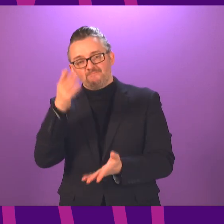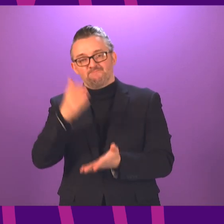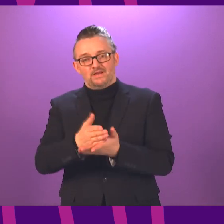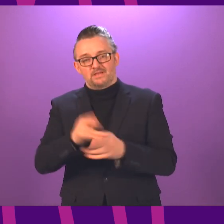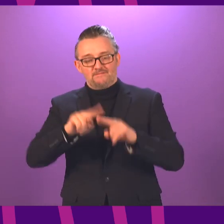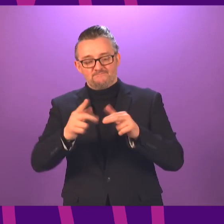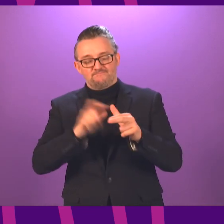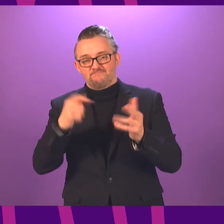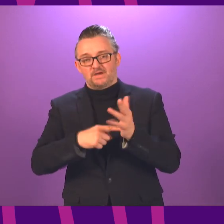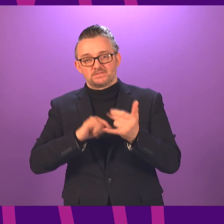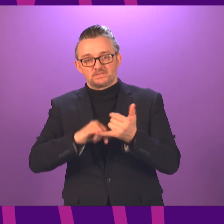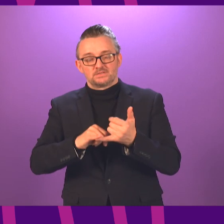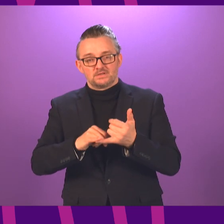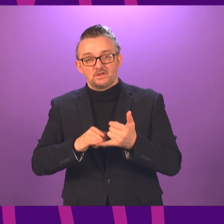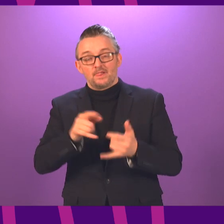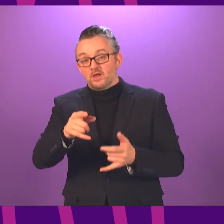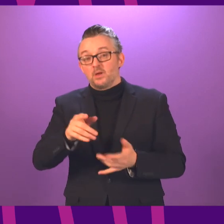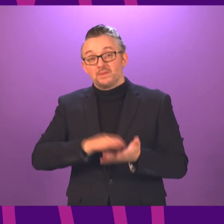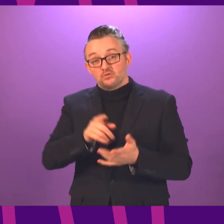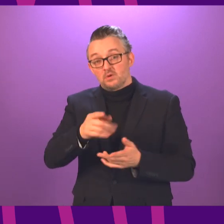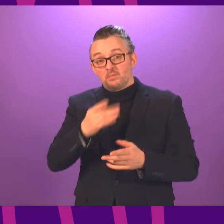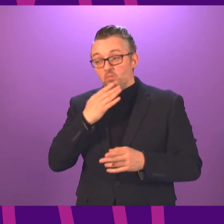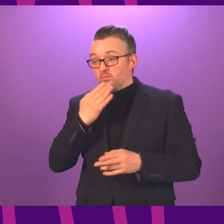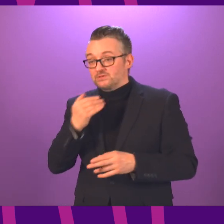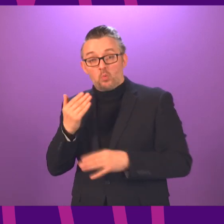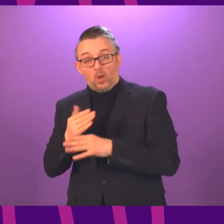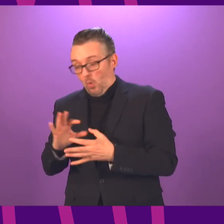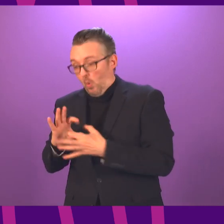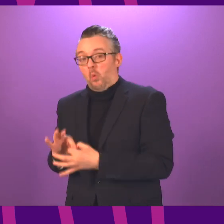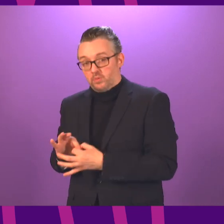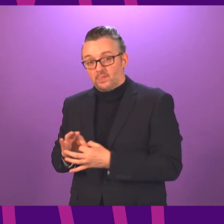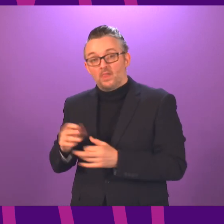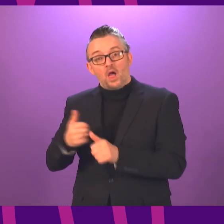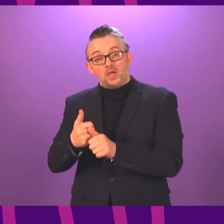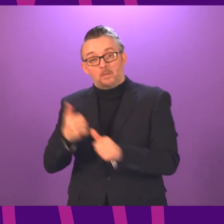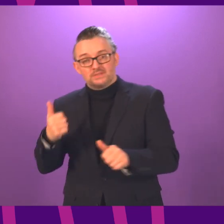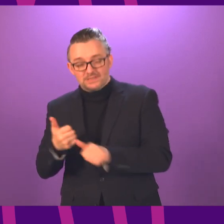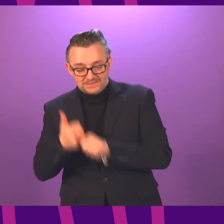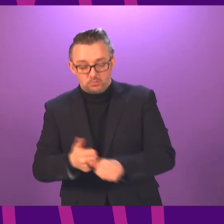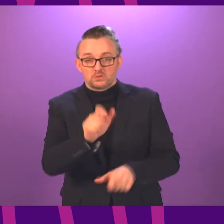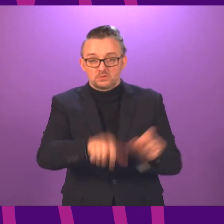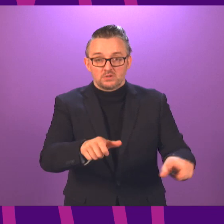continue to work from home wherever possible and, for employers, please continue to support your employees to work from home.